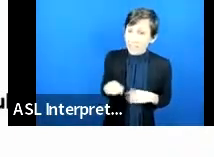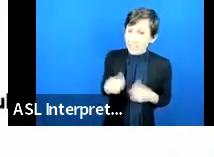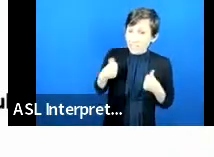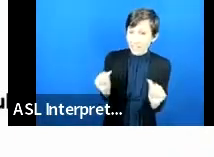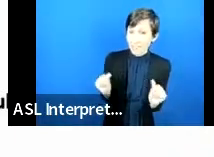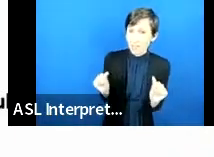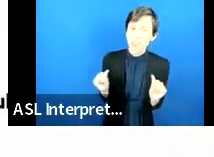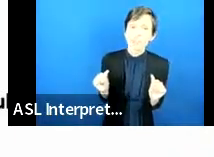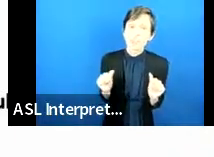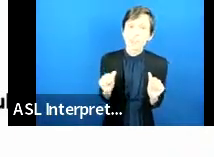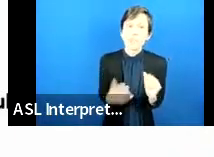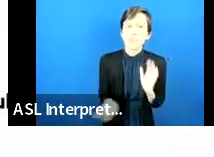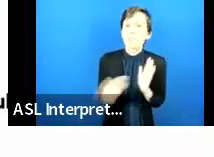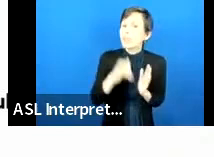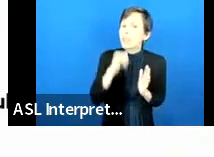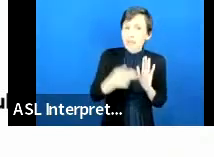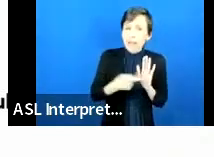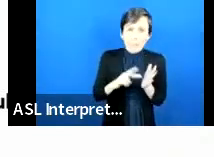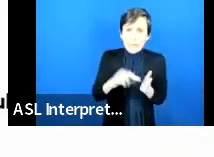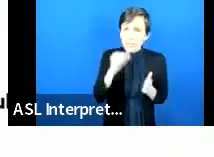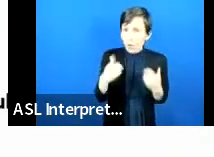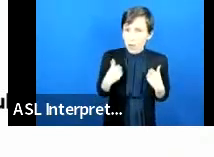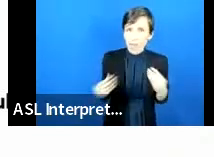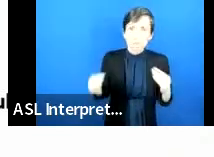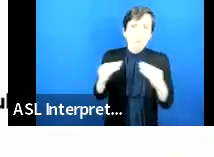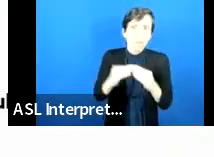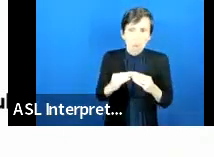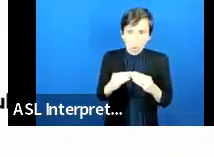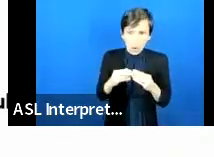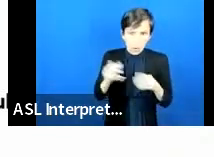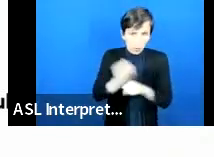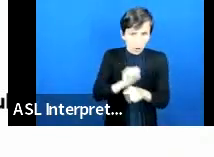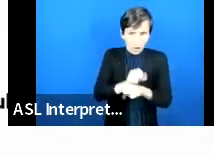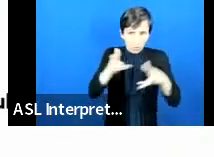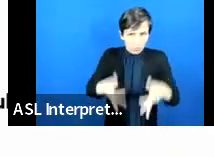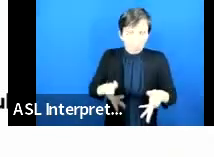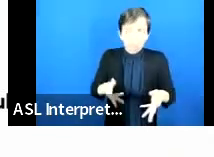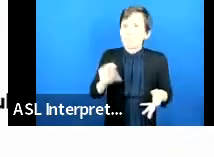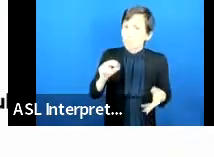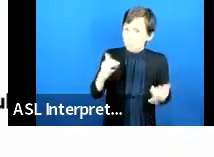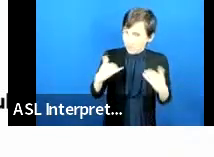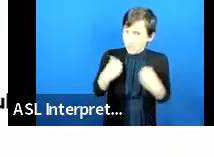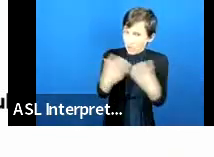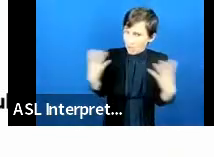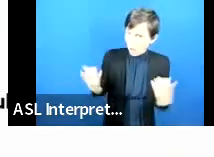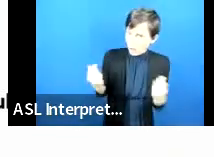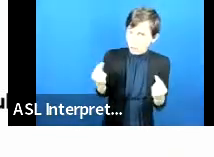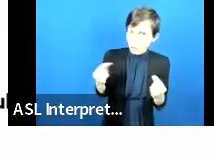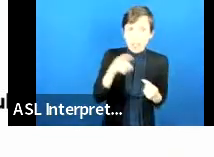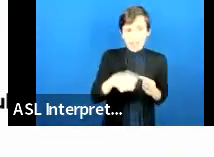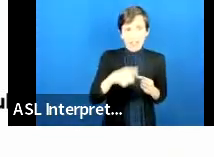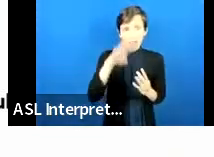Again, that doesn't mean that we don't have much more to do. This figure shows enrollment trends of black identified students.